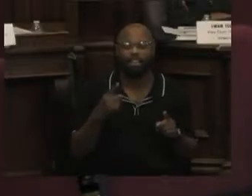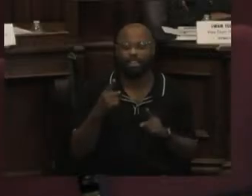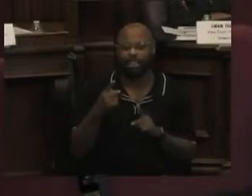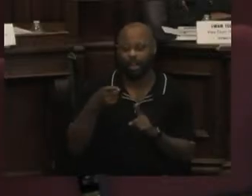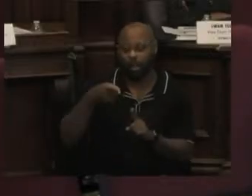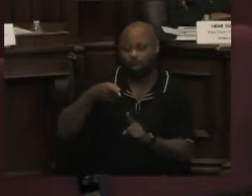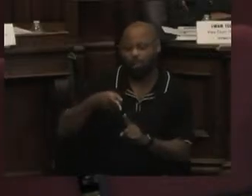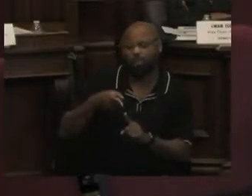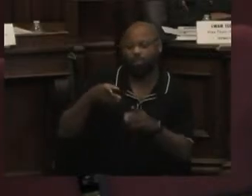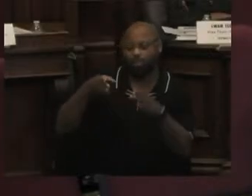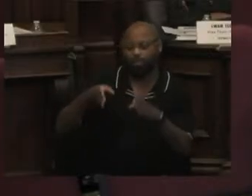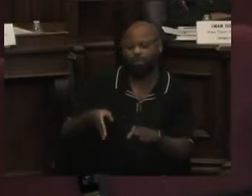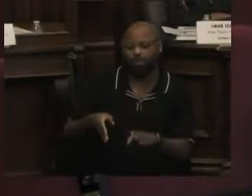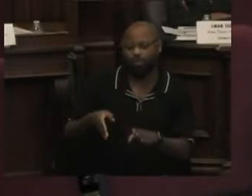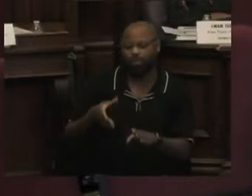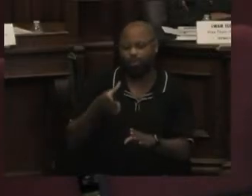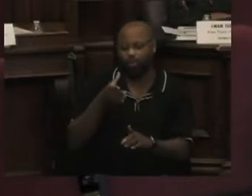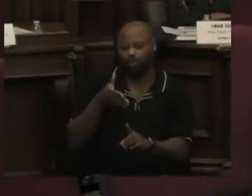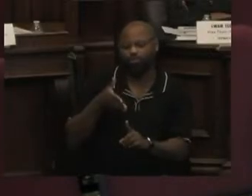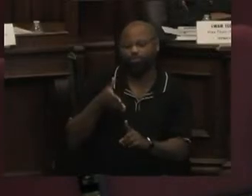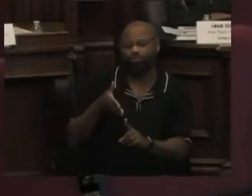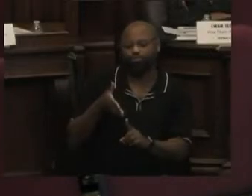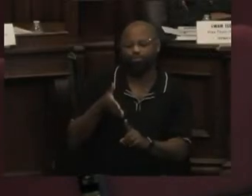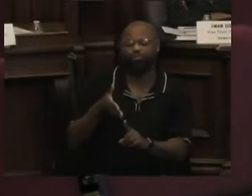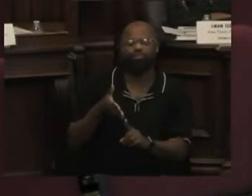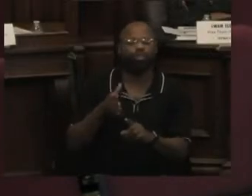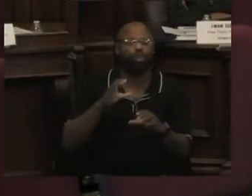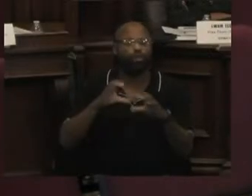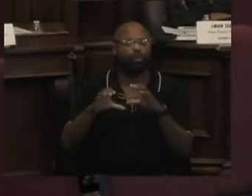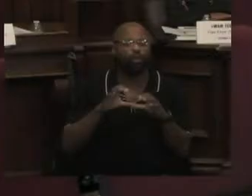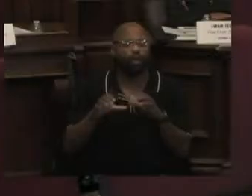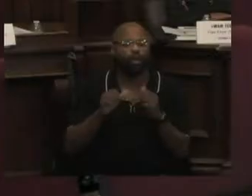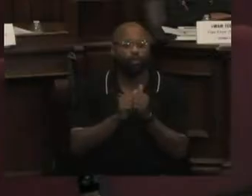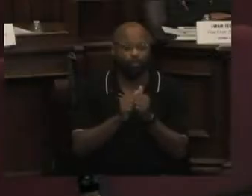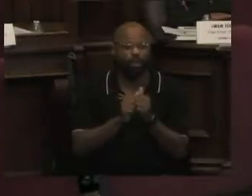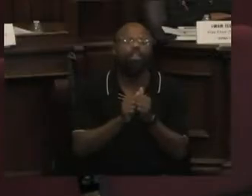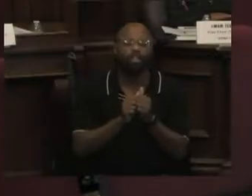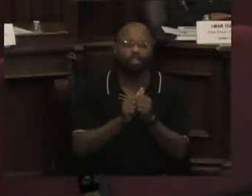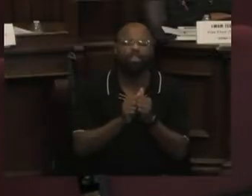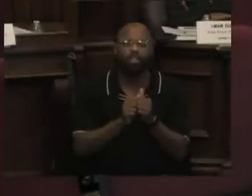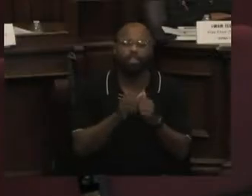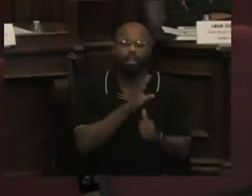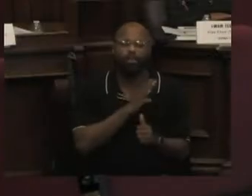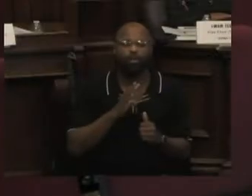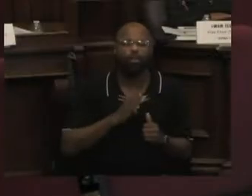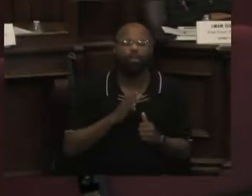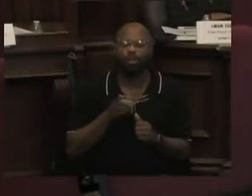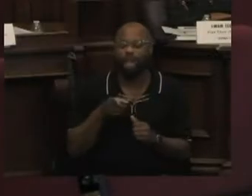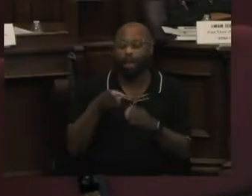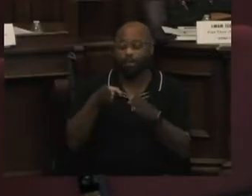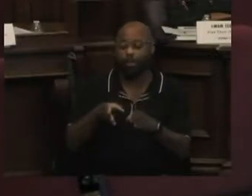process. I just need we need